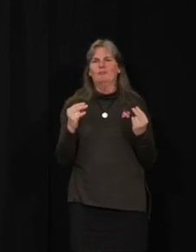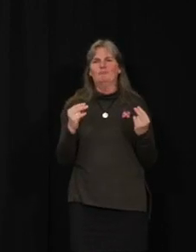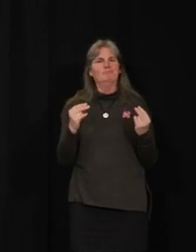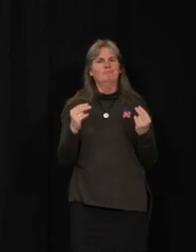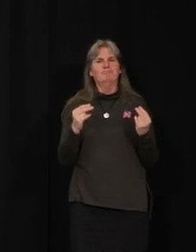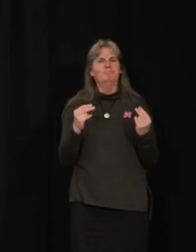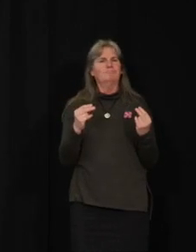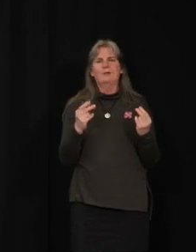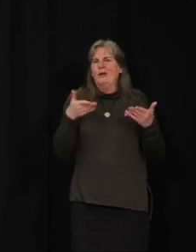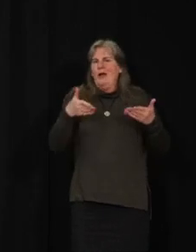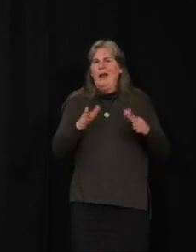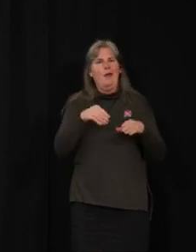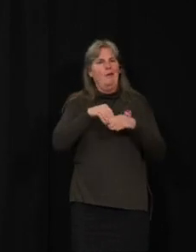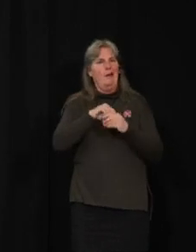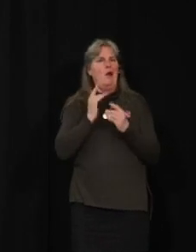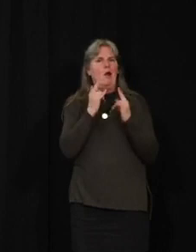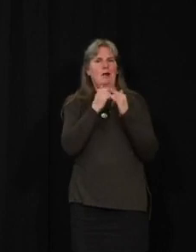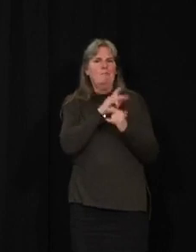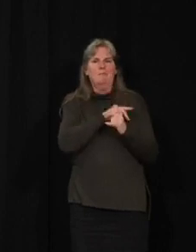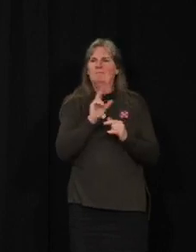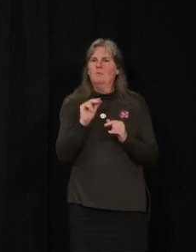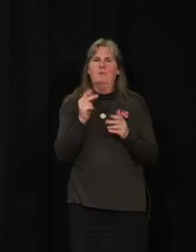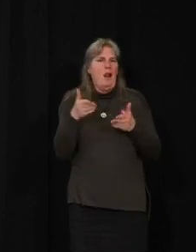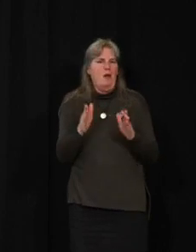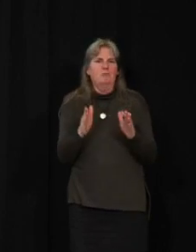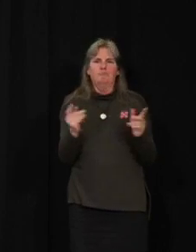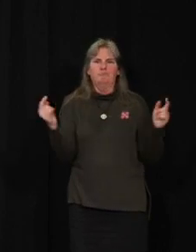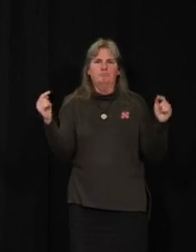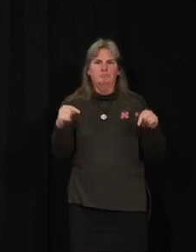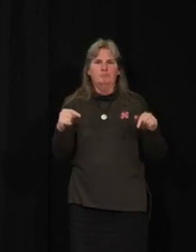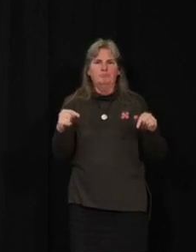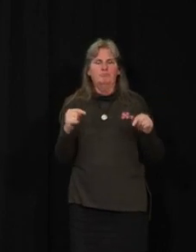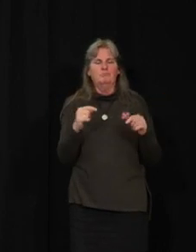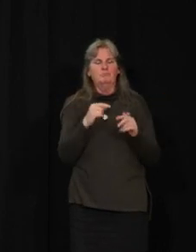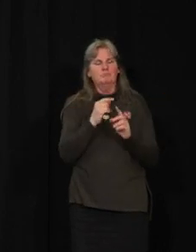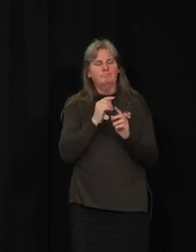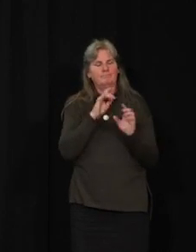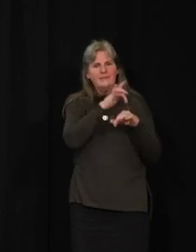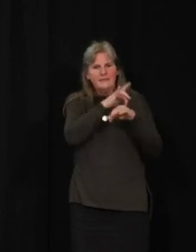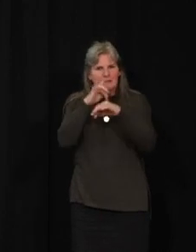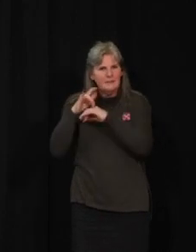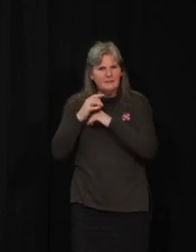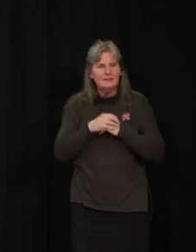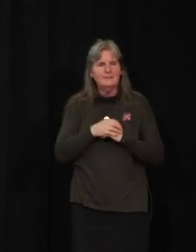What they are for really, as we have these strict measures in place and we start looking at hw we are going to start moving